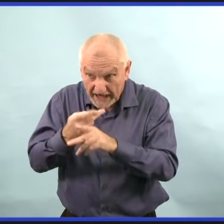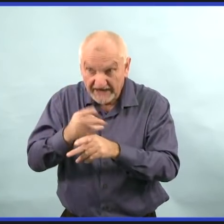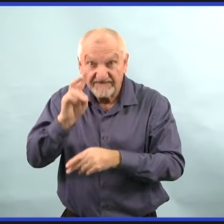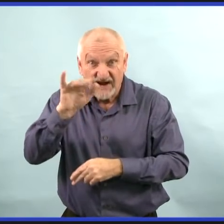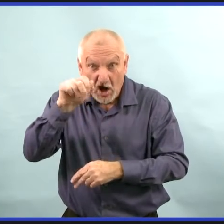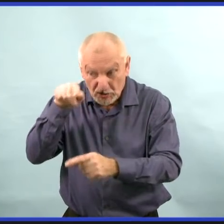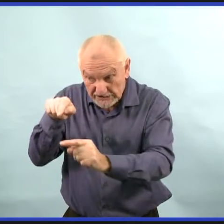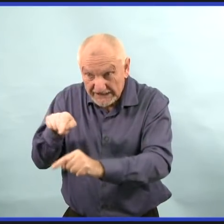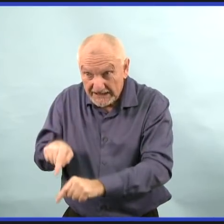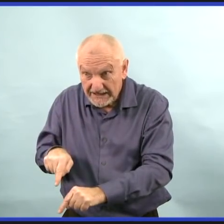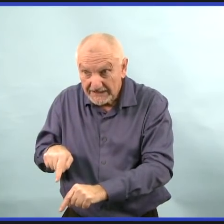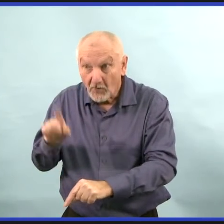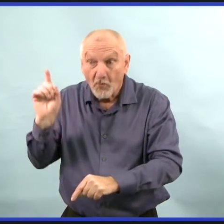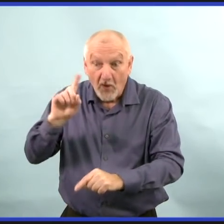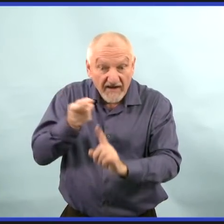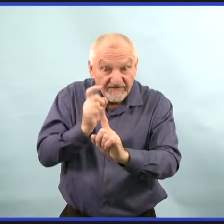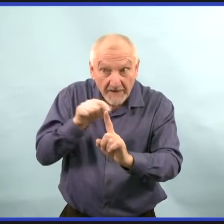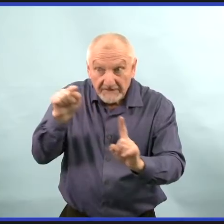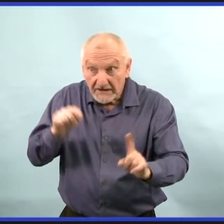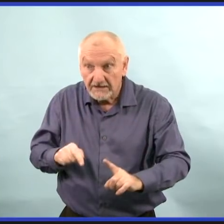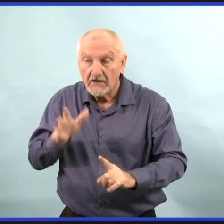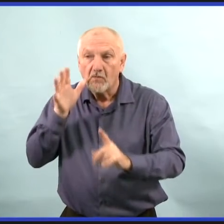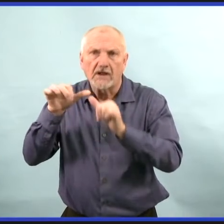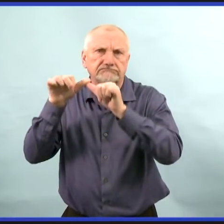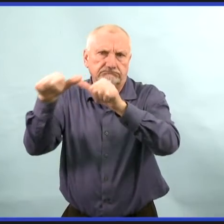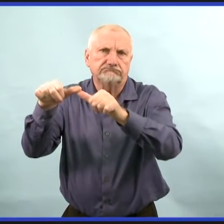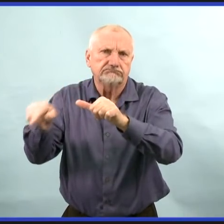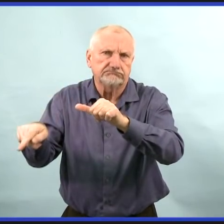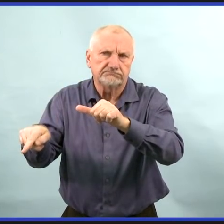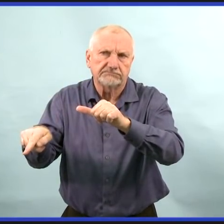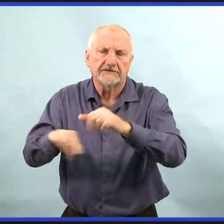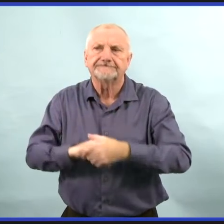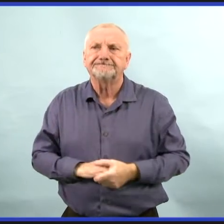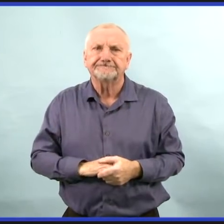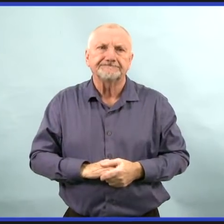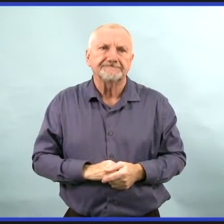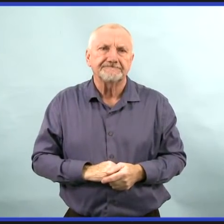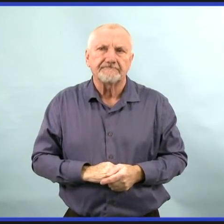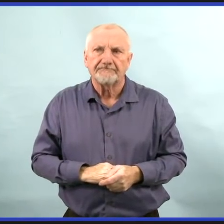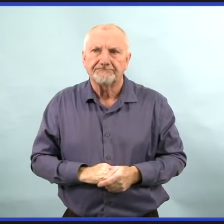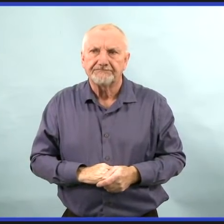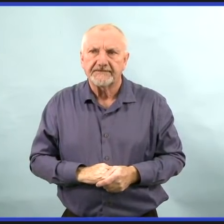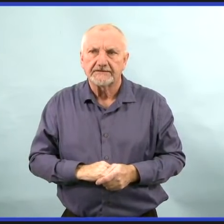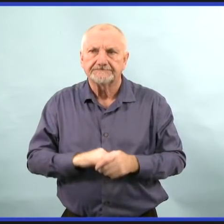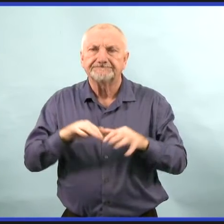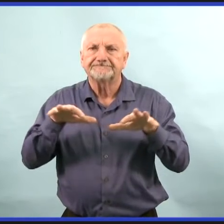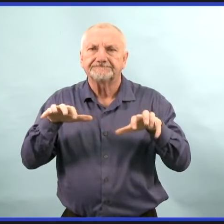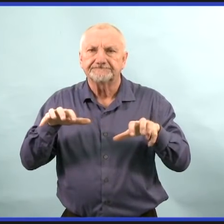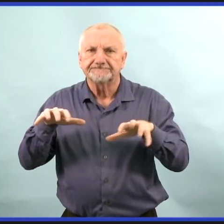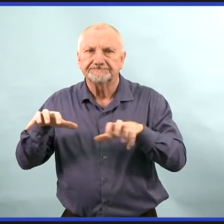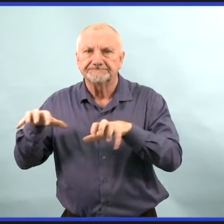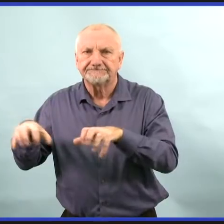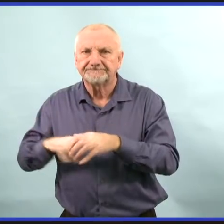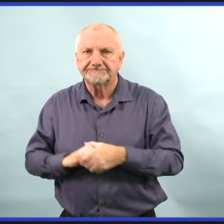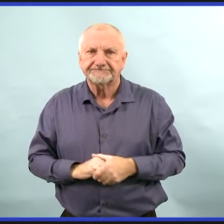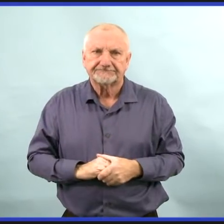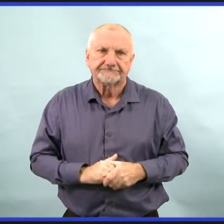um and we've also initiated uh you know screening uh for uh for this variant so we're doing a